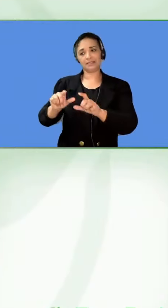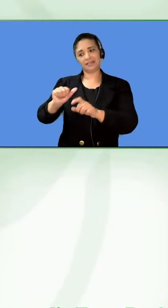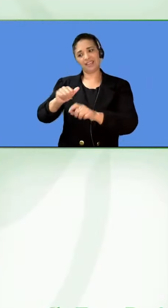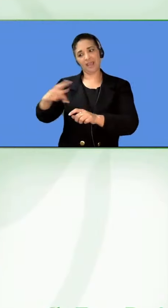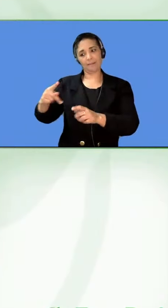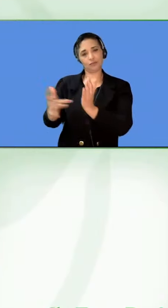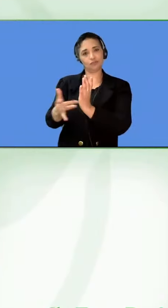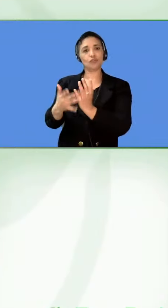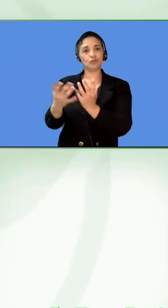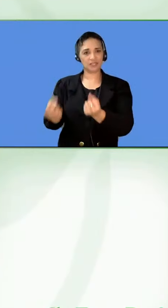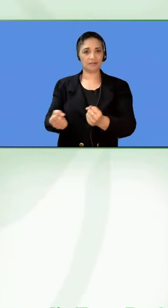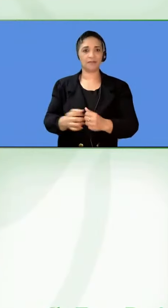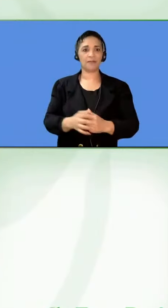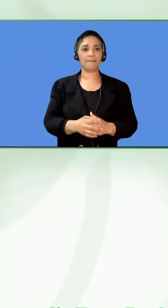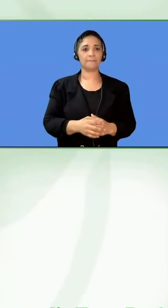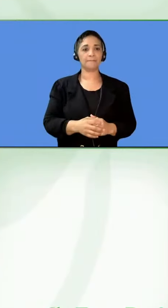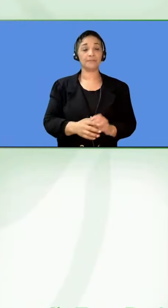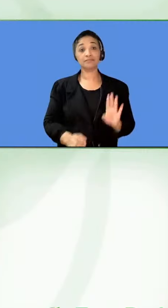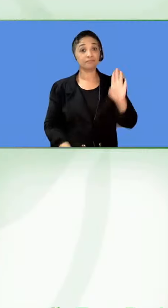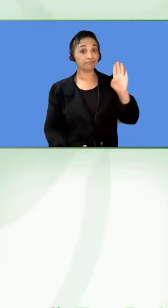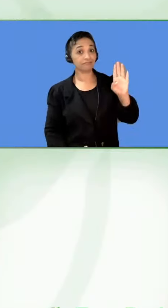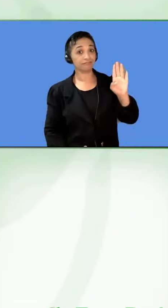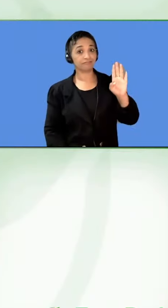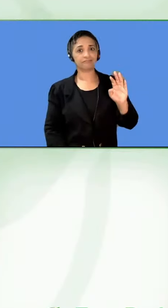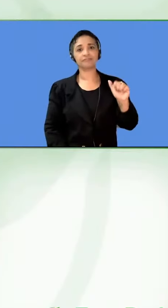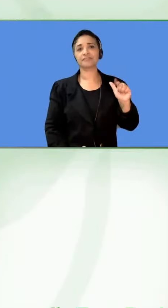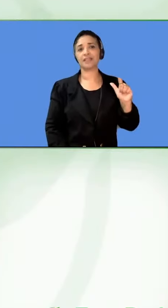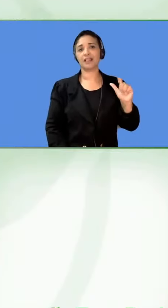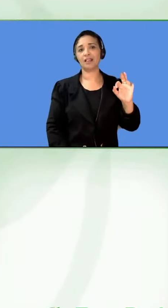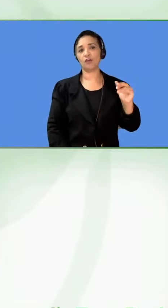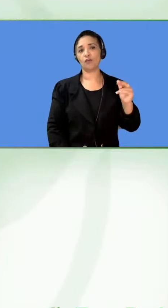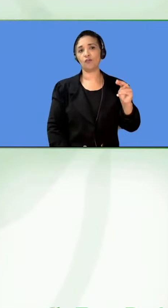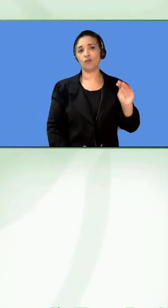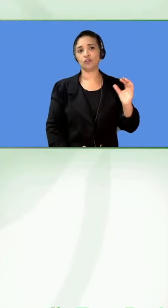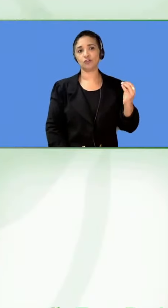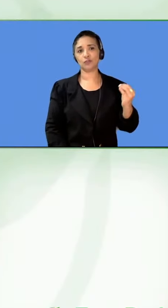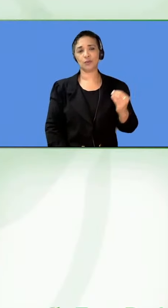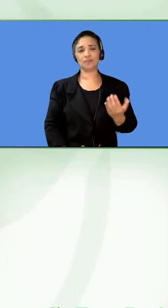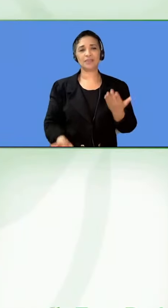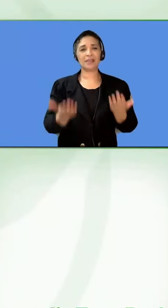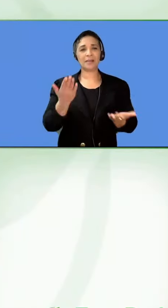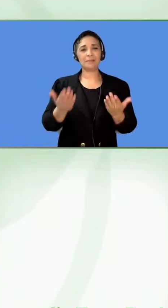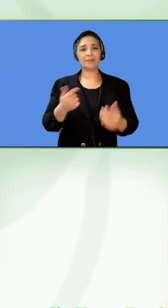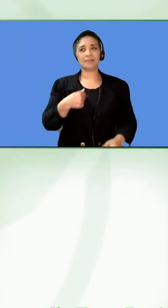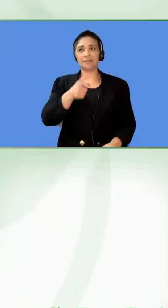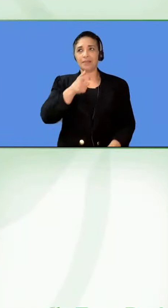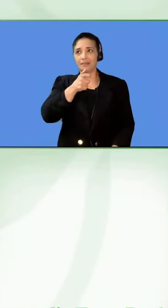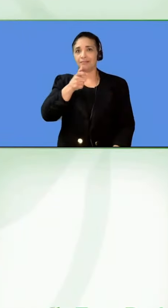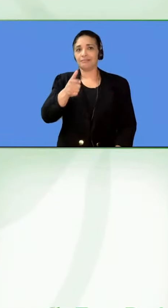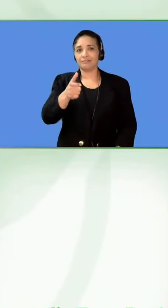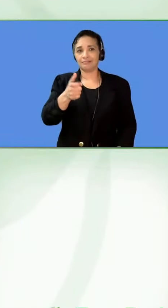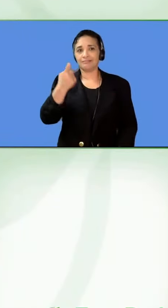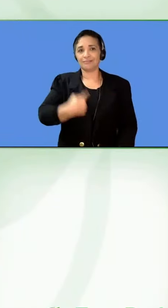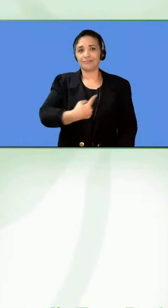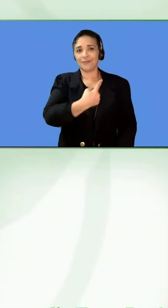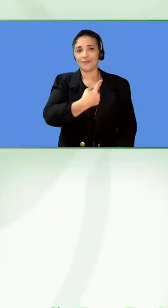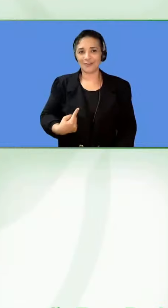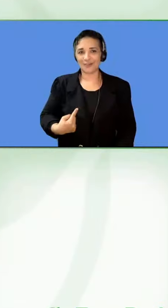Maybe my wording was not correct, I did not mean to diminish the technology.